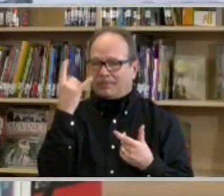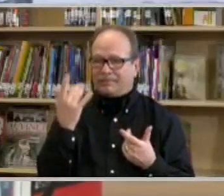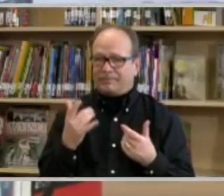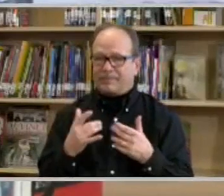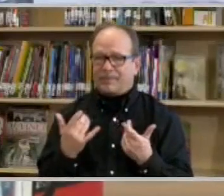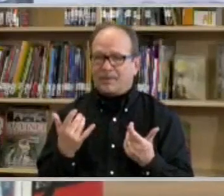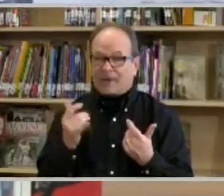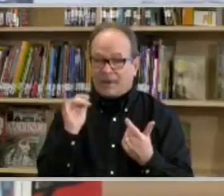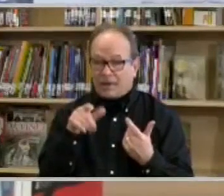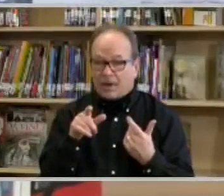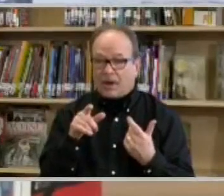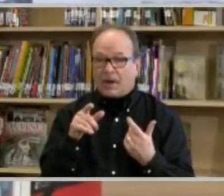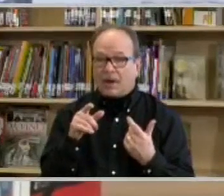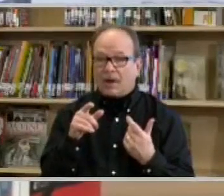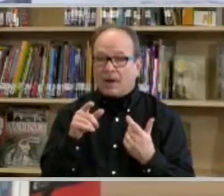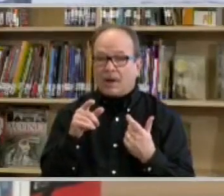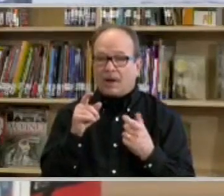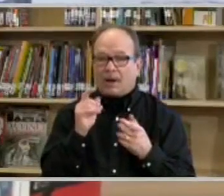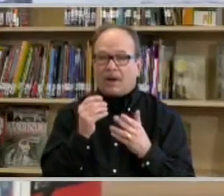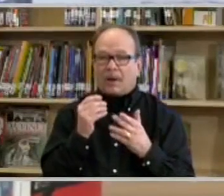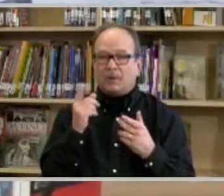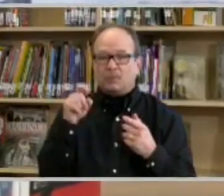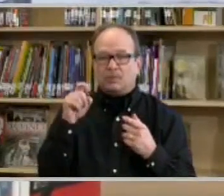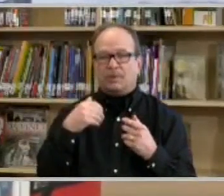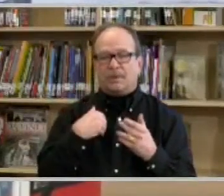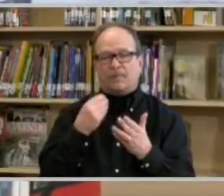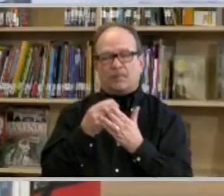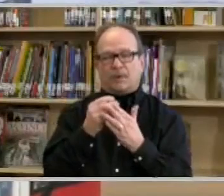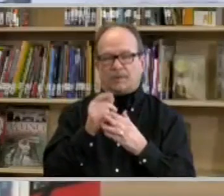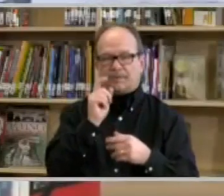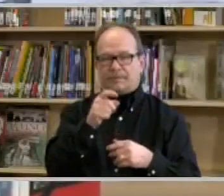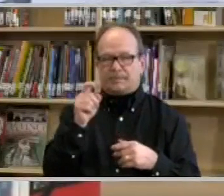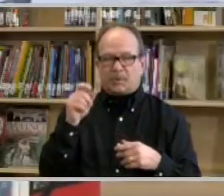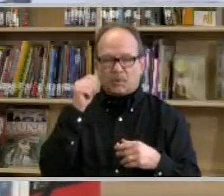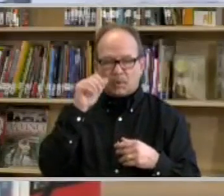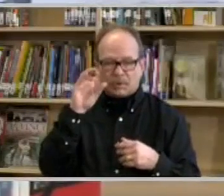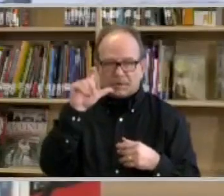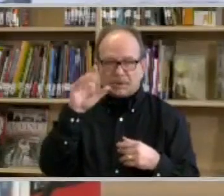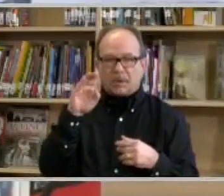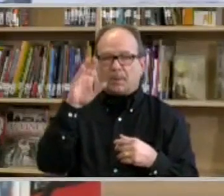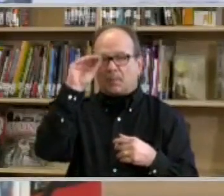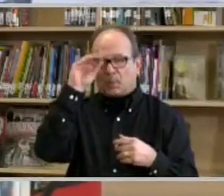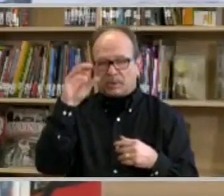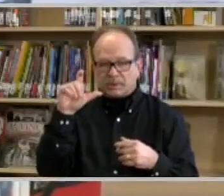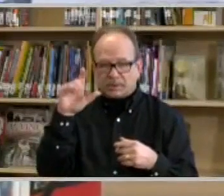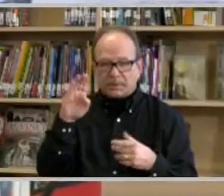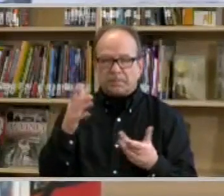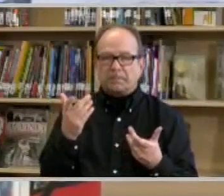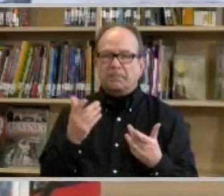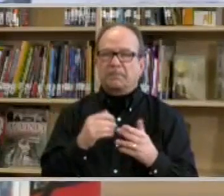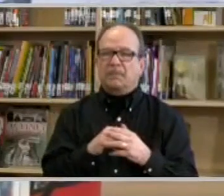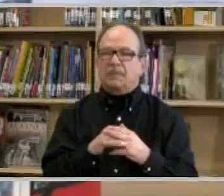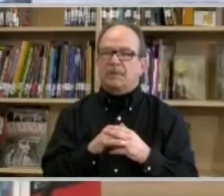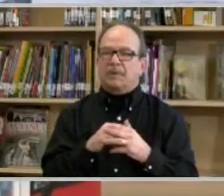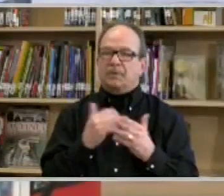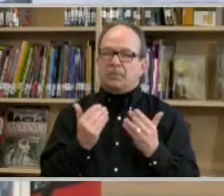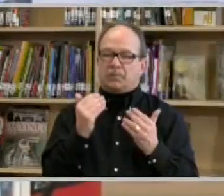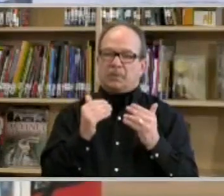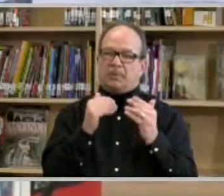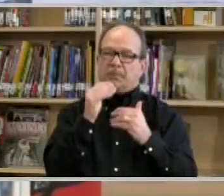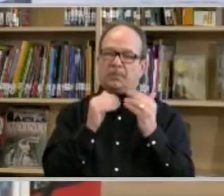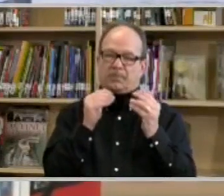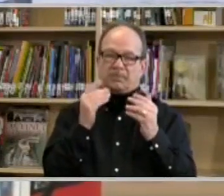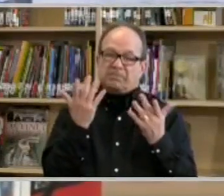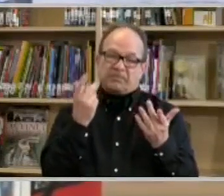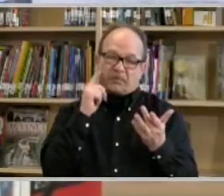AND I WAS JUST THINKING THAT